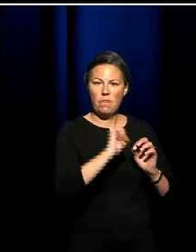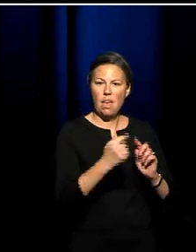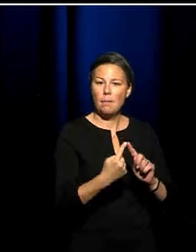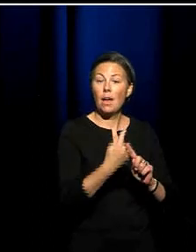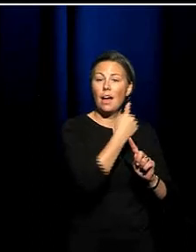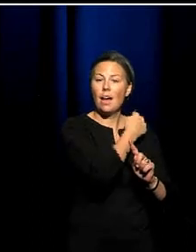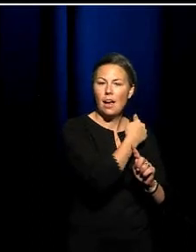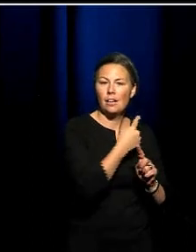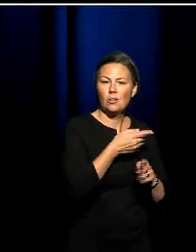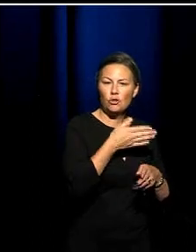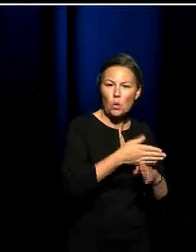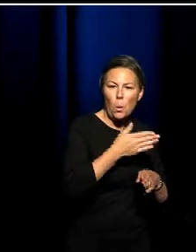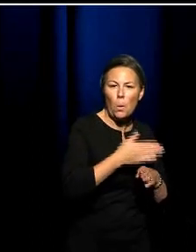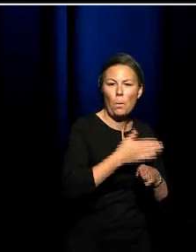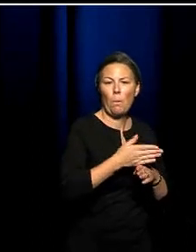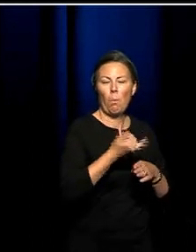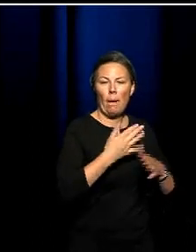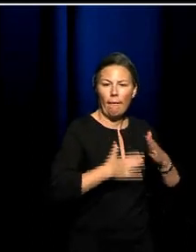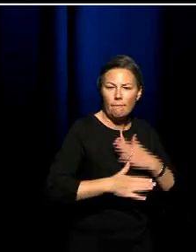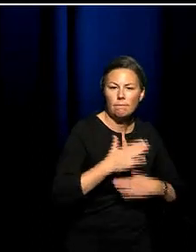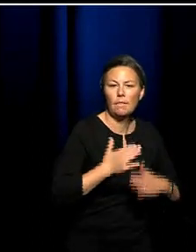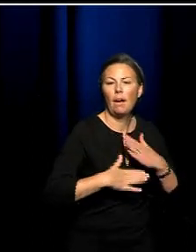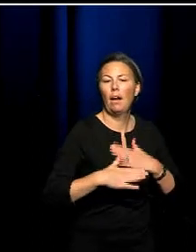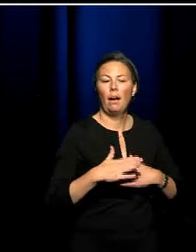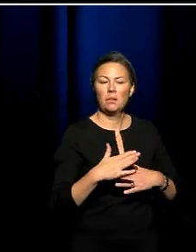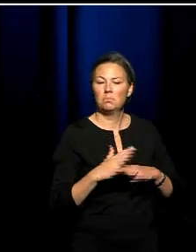Commissioner's past conduct or the discharge of his or her responsibilities